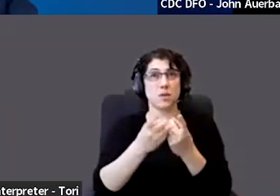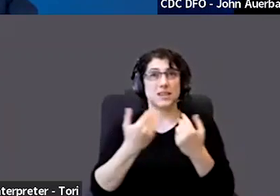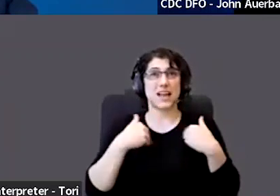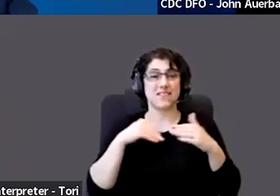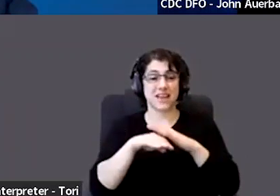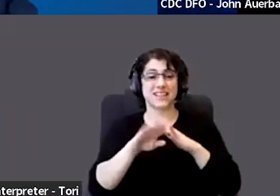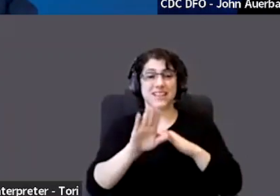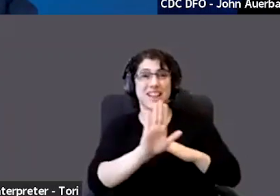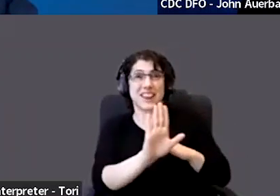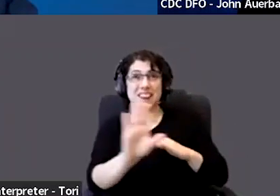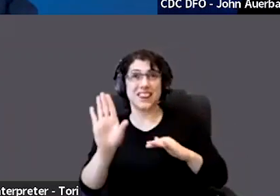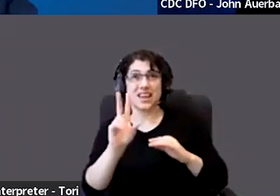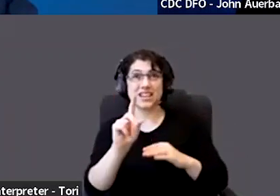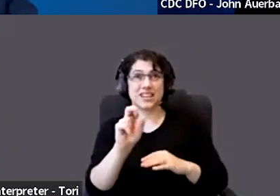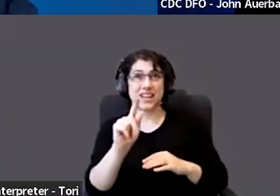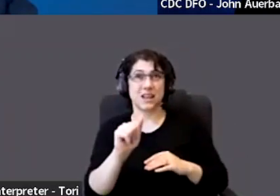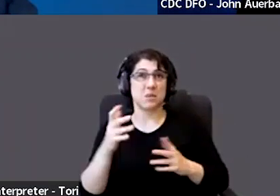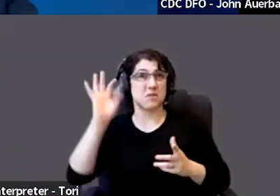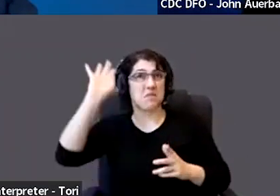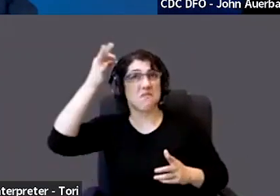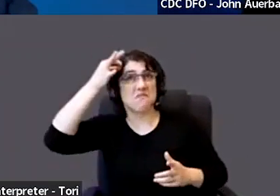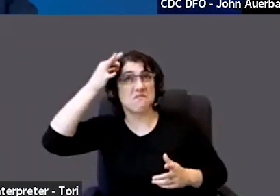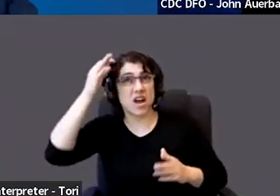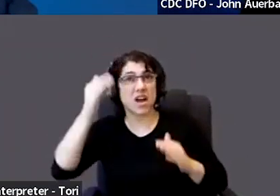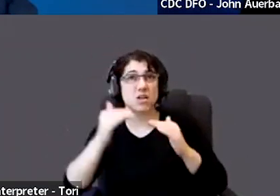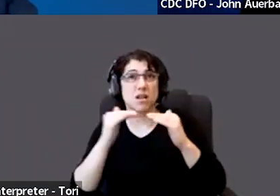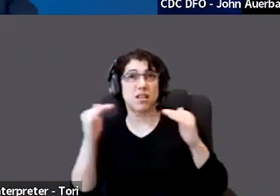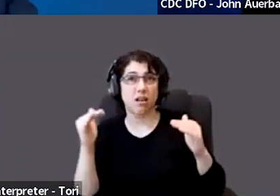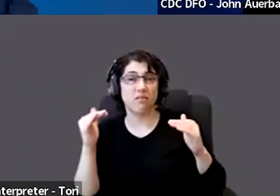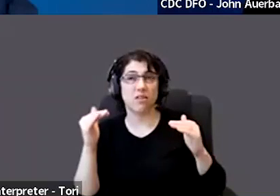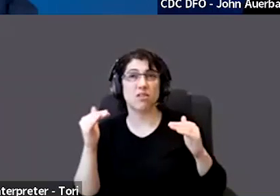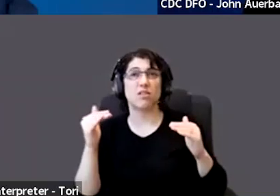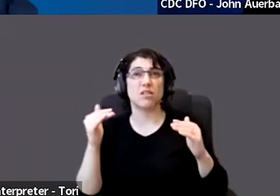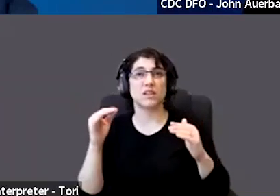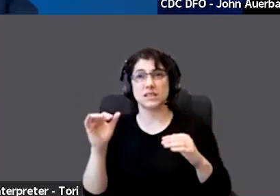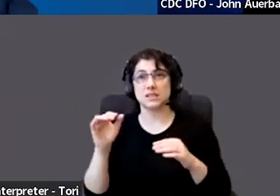at a federal level -- certainly for COVID, be able to see what's happening at the different emergency departments.